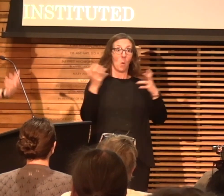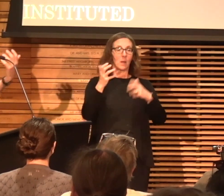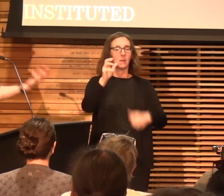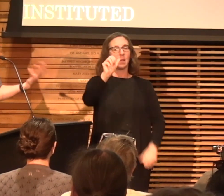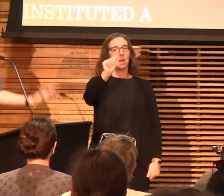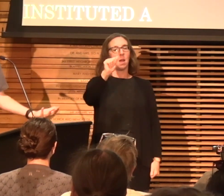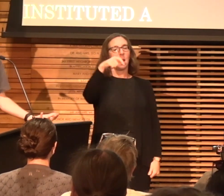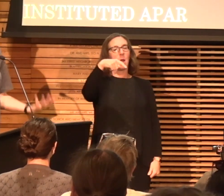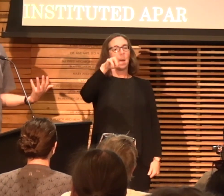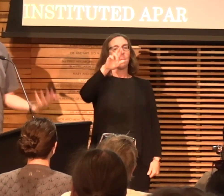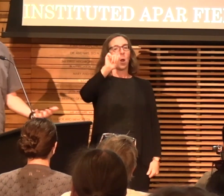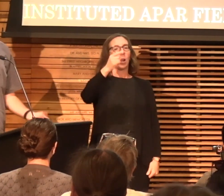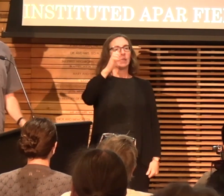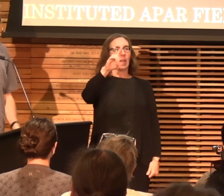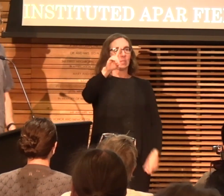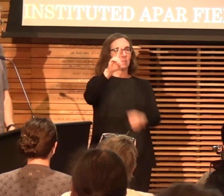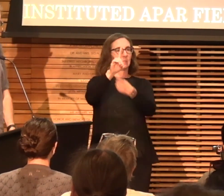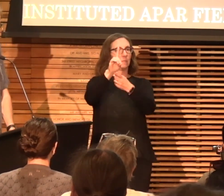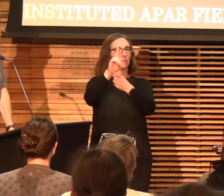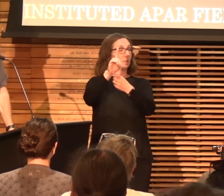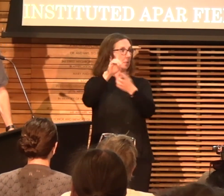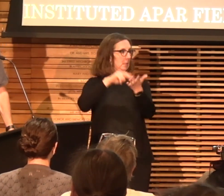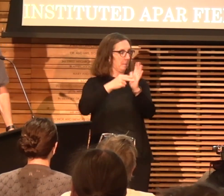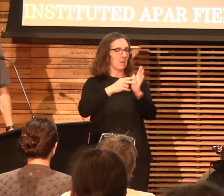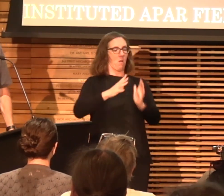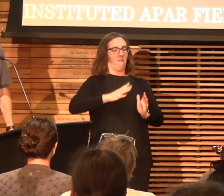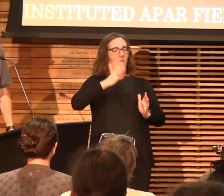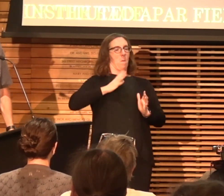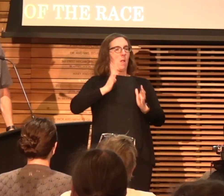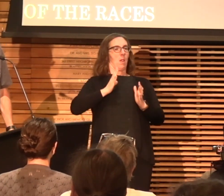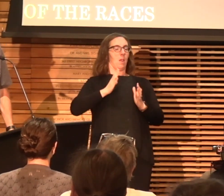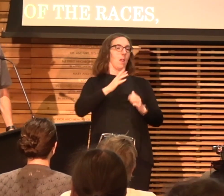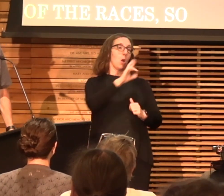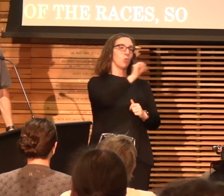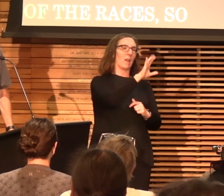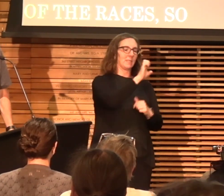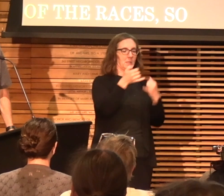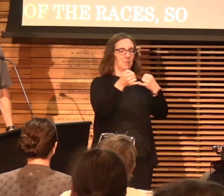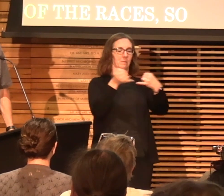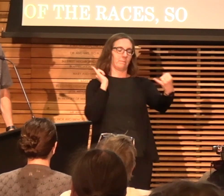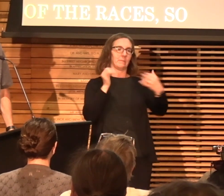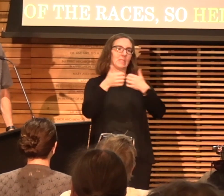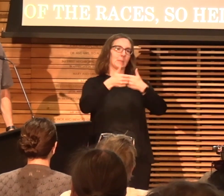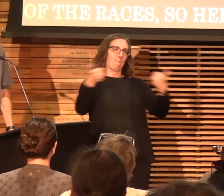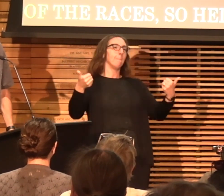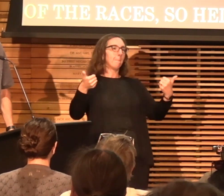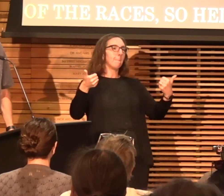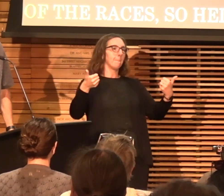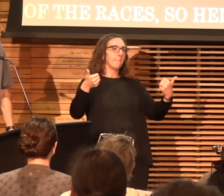the formal segregation of the races. So Helen, again, very well-read,